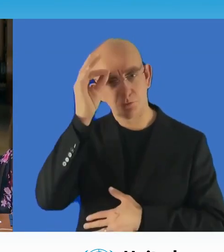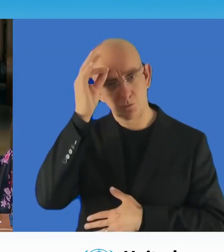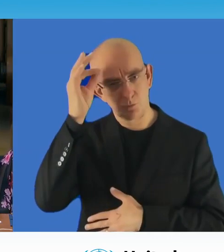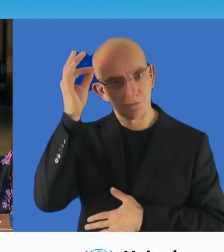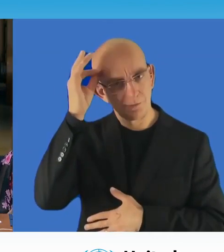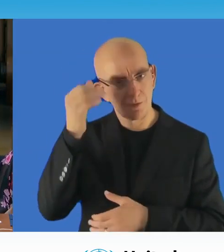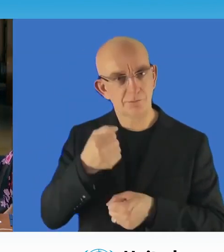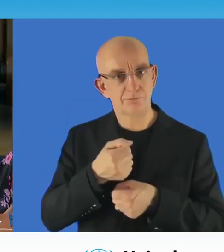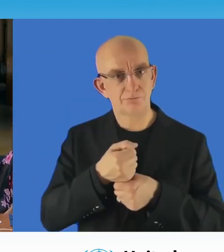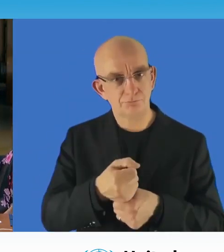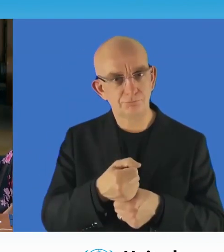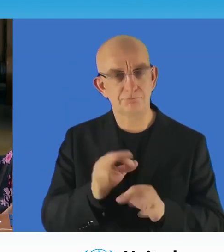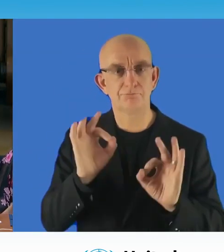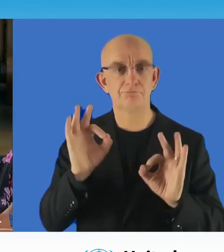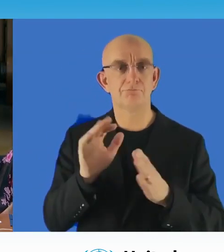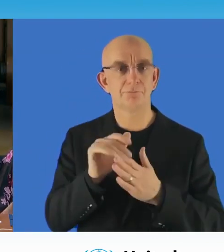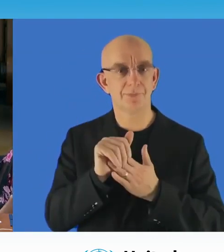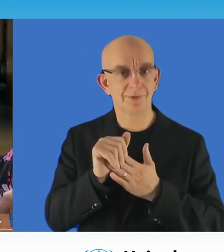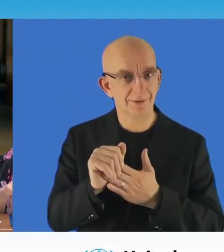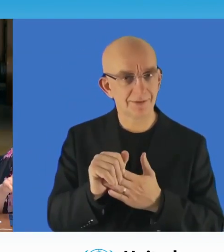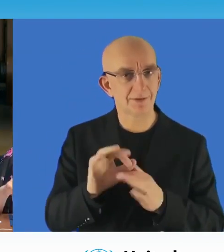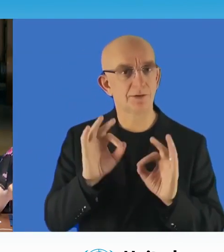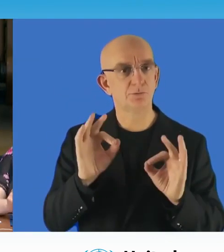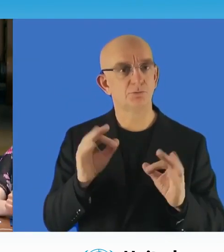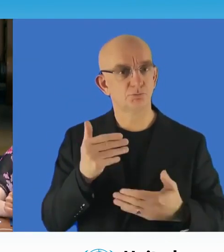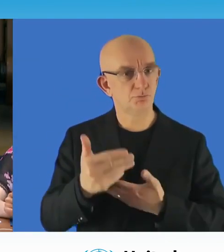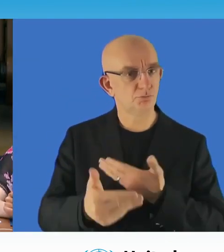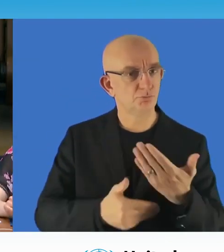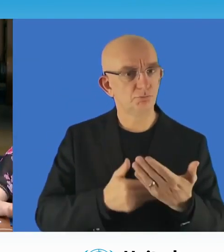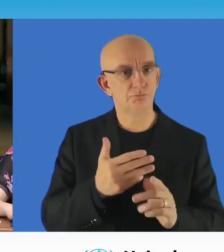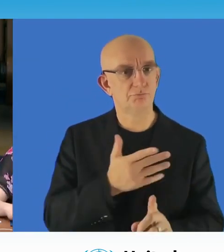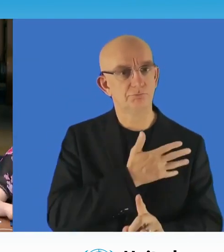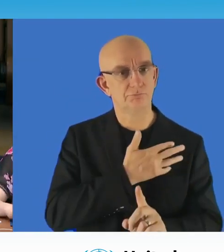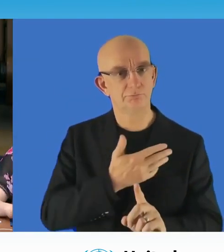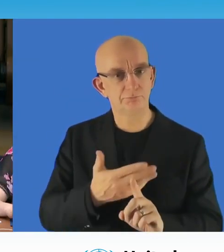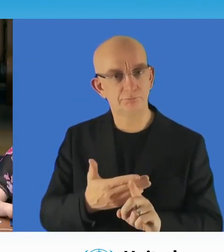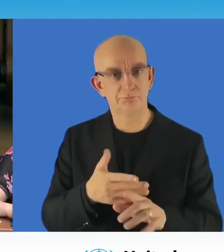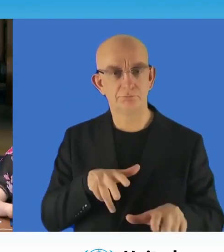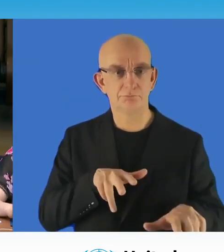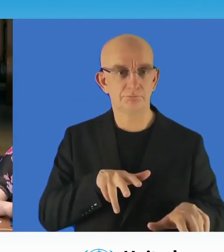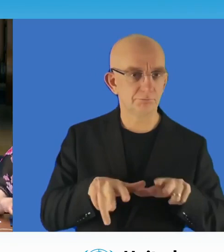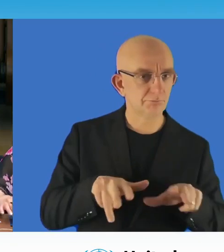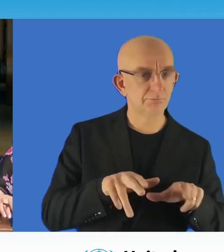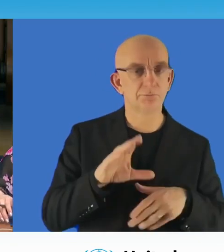work for the CP during last two years I applaud the bureau members my dear colleagues for their